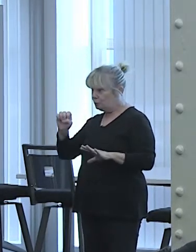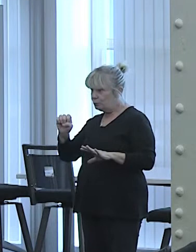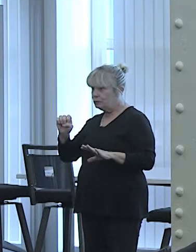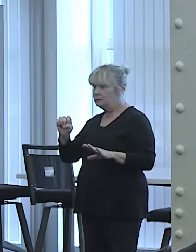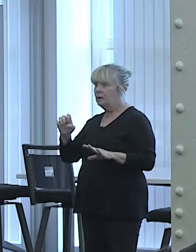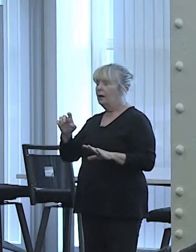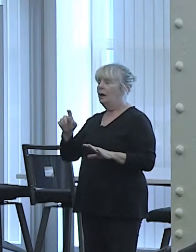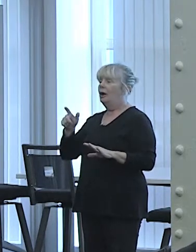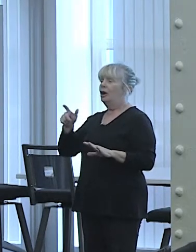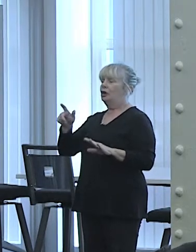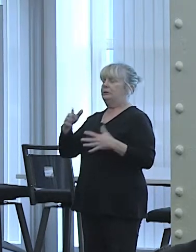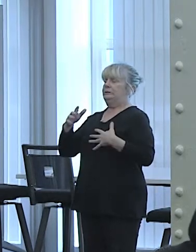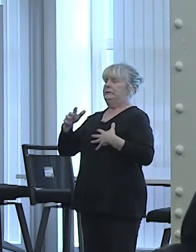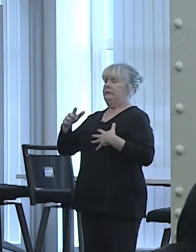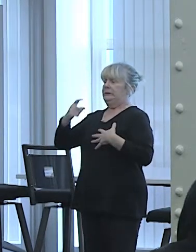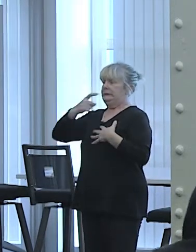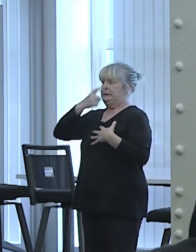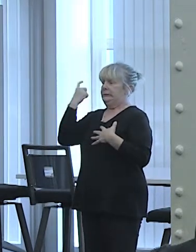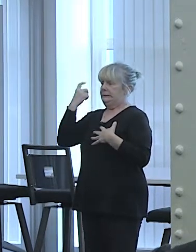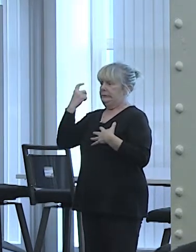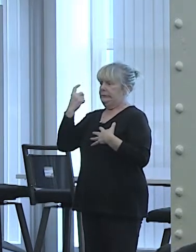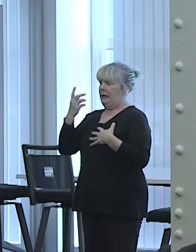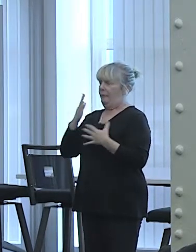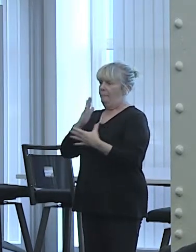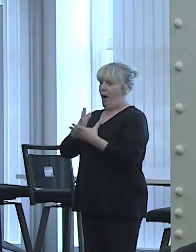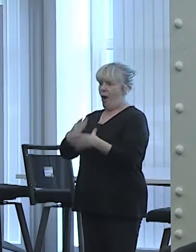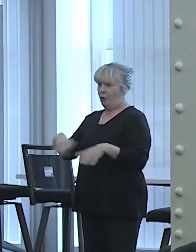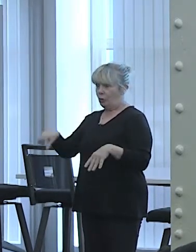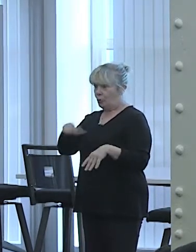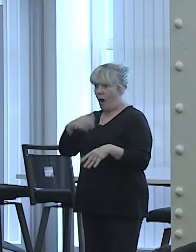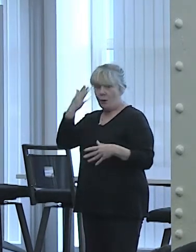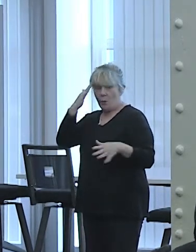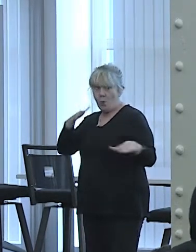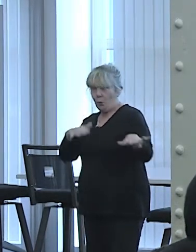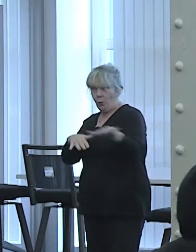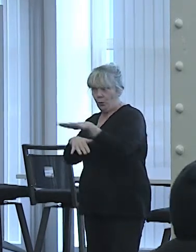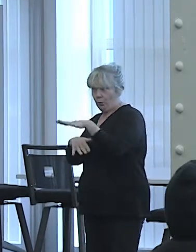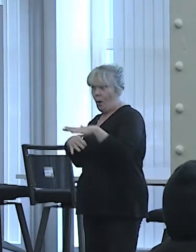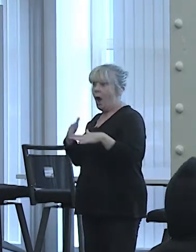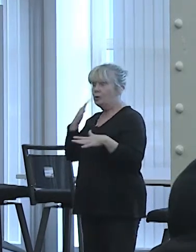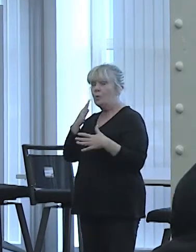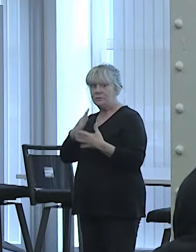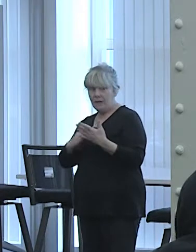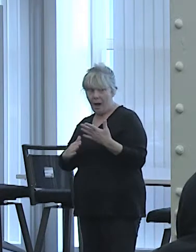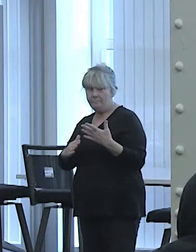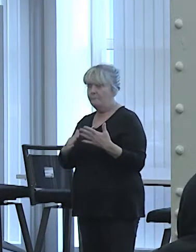or disturbing topics and I don't know who all of you are, I know a bunch of you. But I don't know who all of you are,